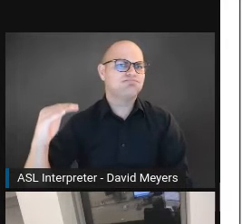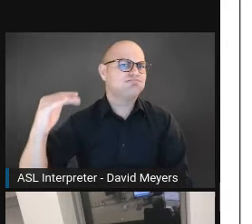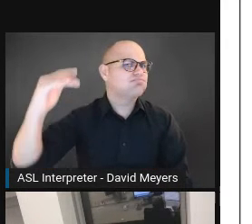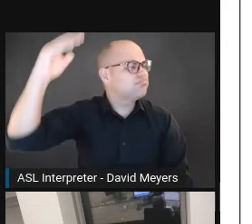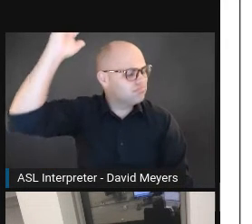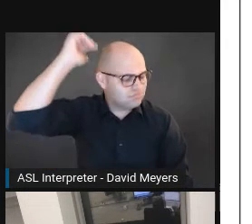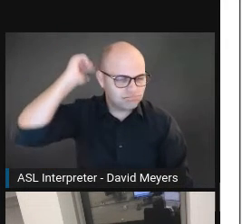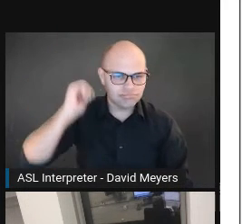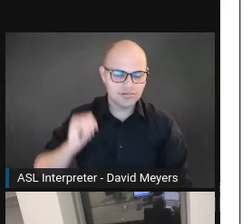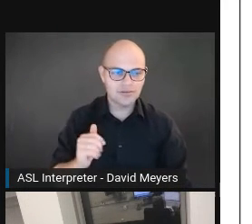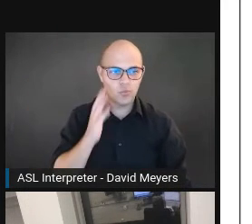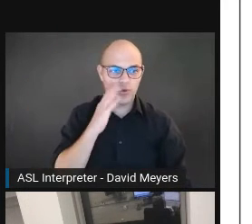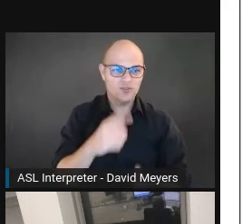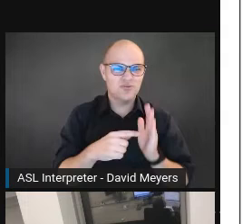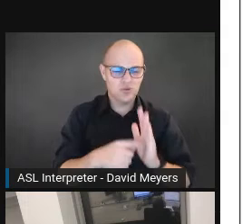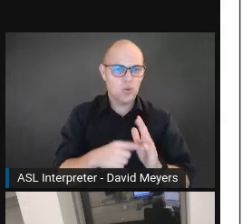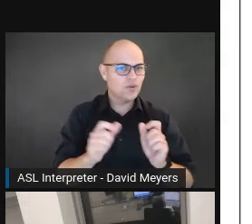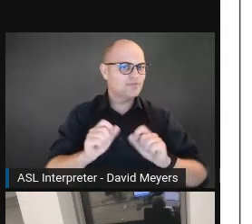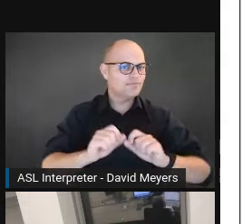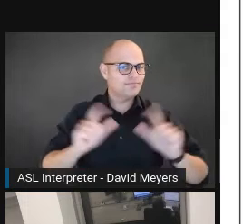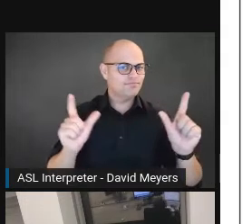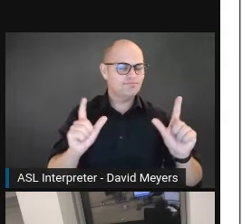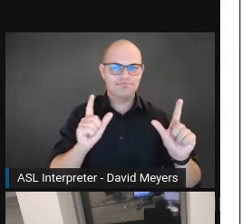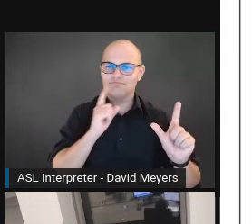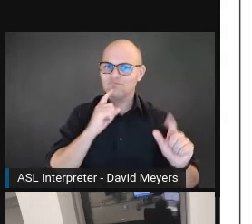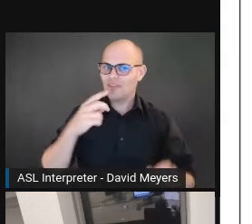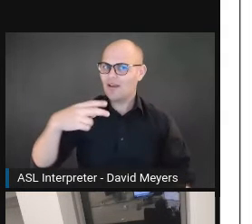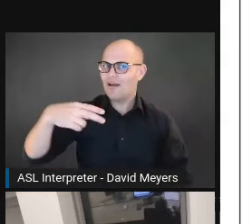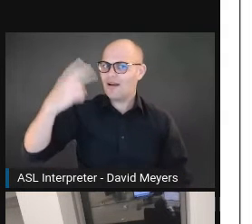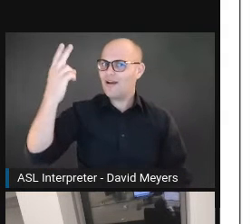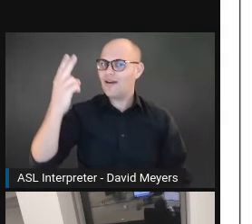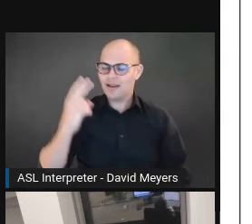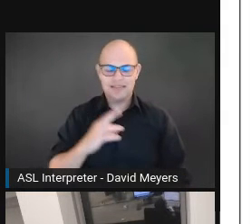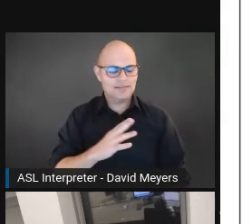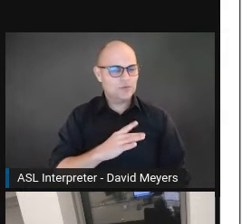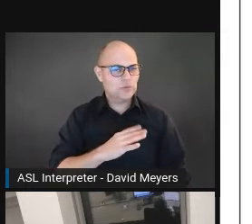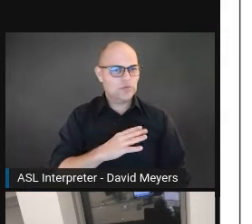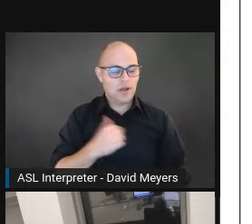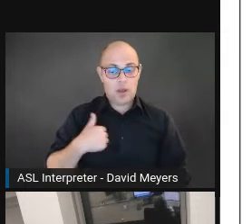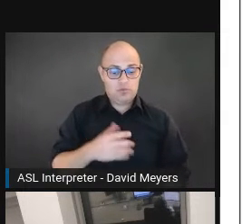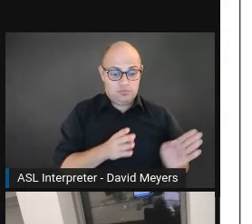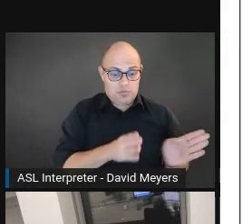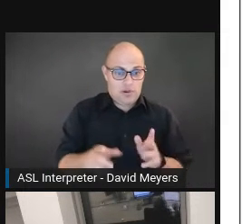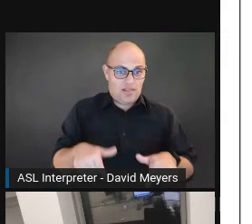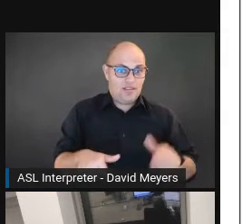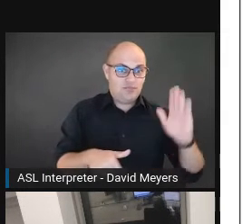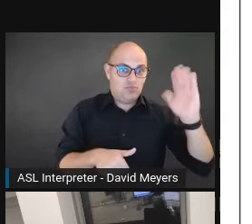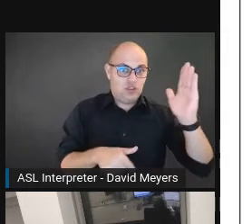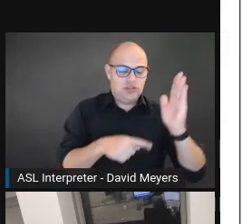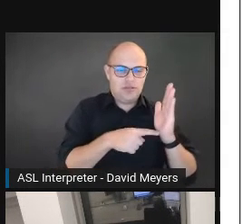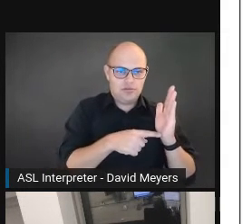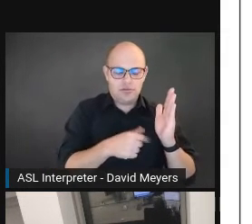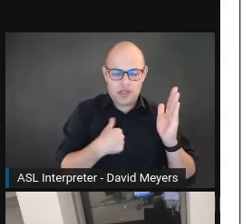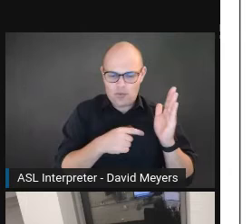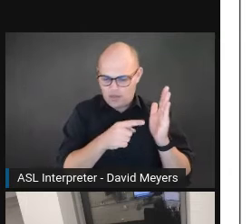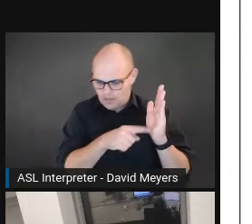a slightly lower score than the current one as I was preparing the presentation at four. I will run a check on this site in real-time